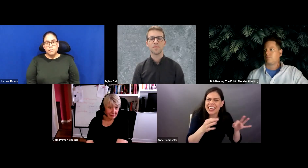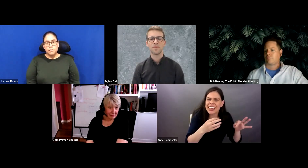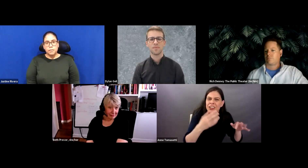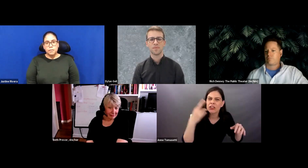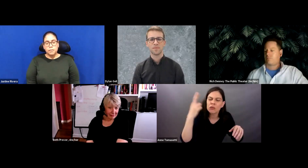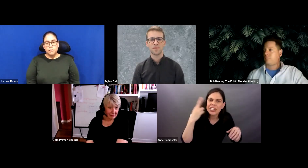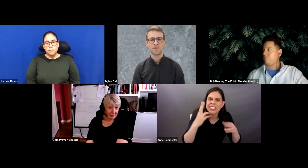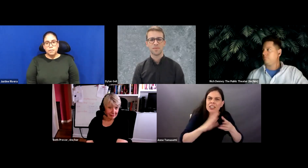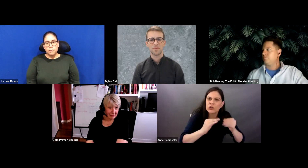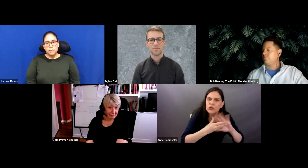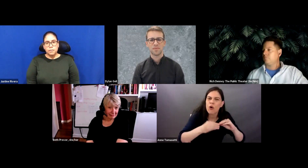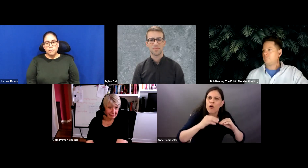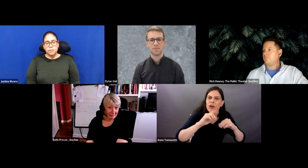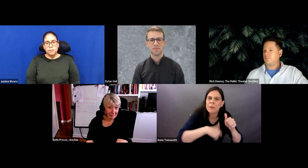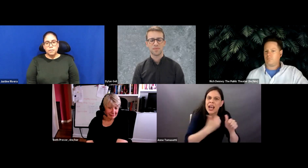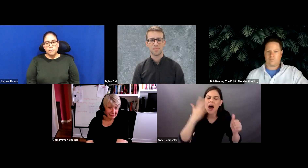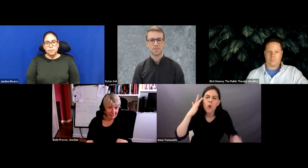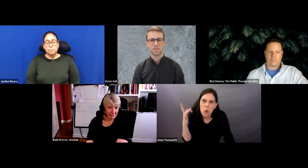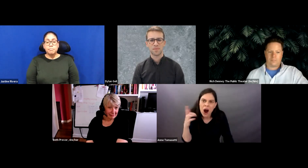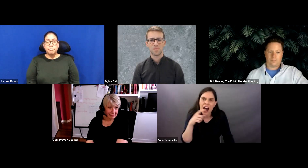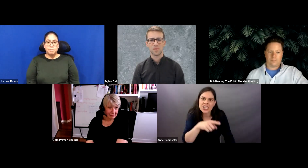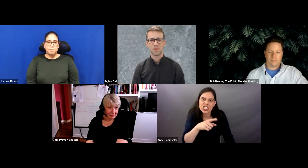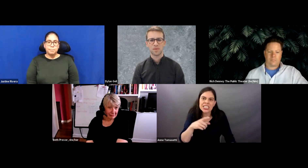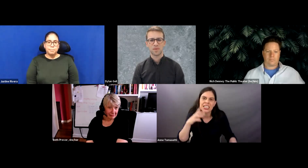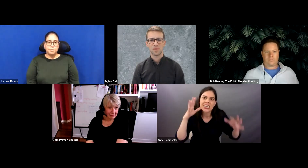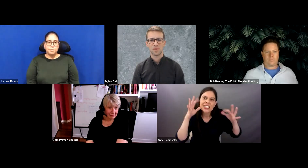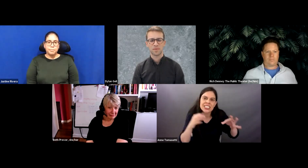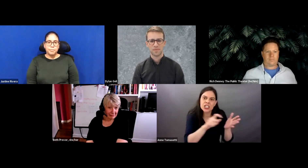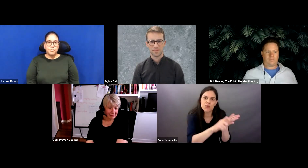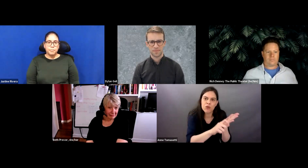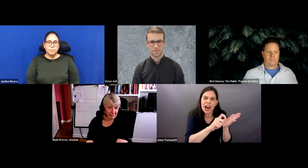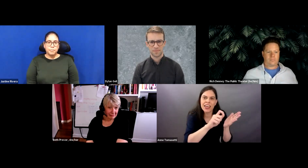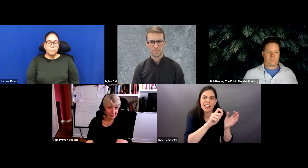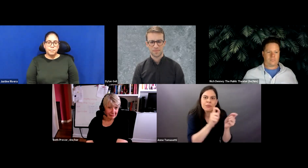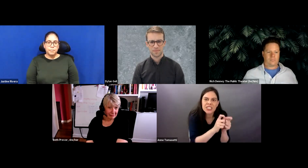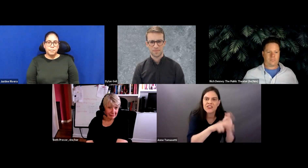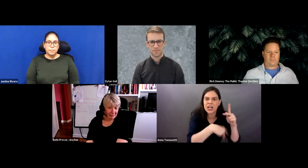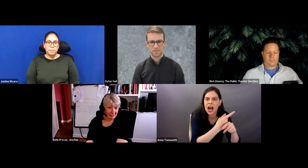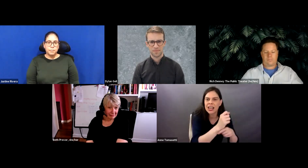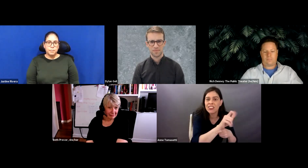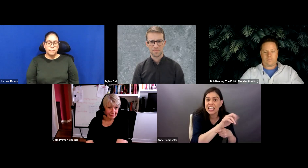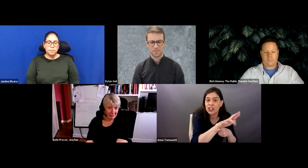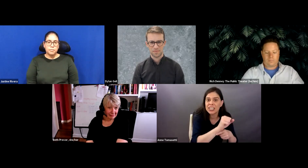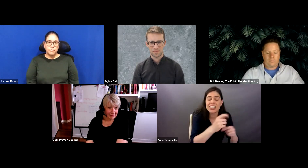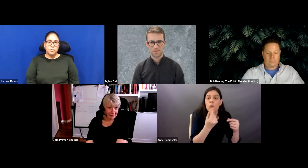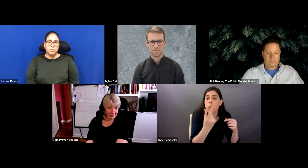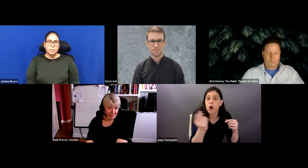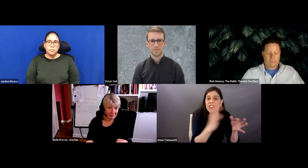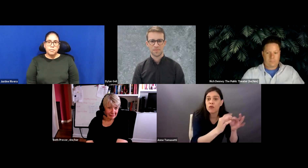had access to Aimee who wrote the song, and we were able to ask her the meaning of the song and what she was thinking about